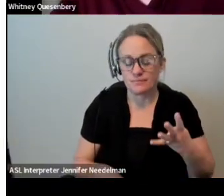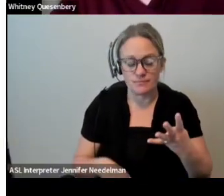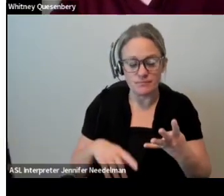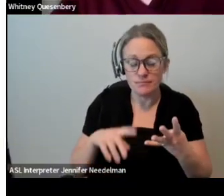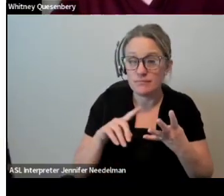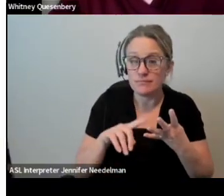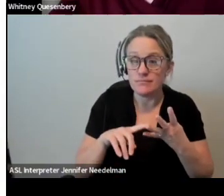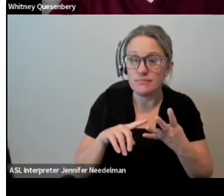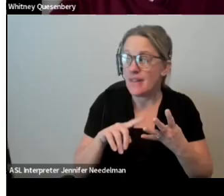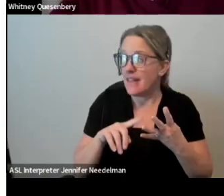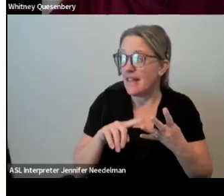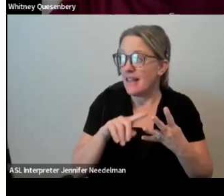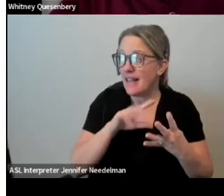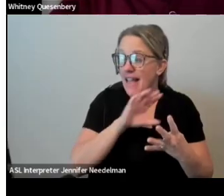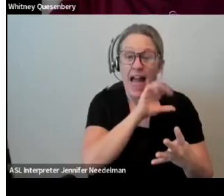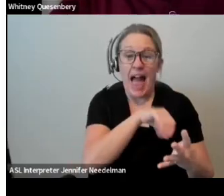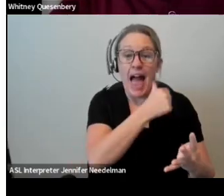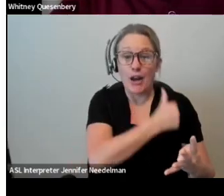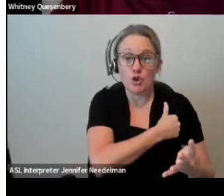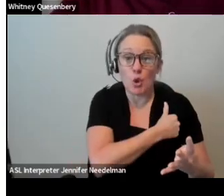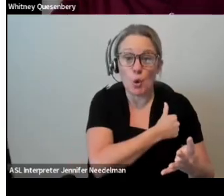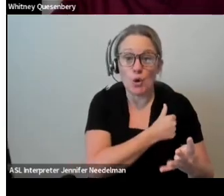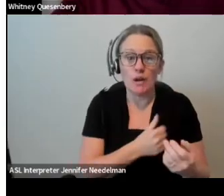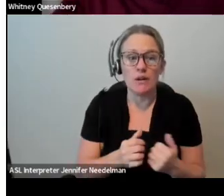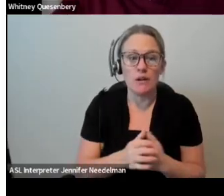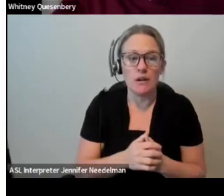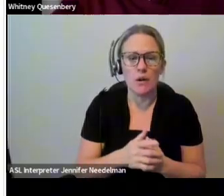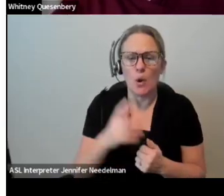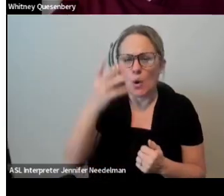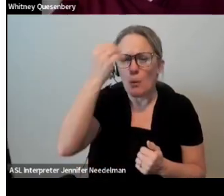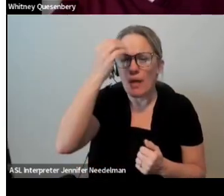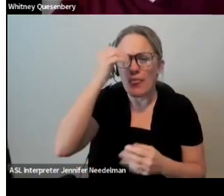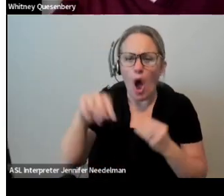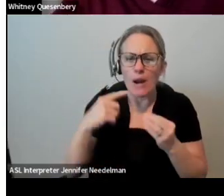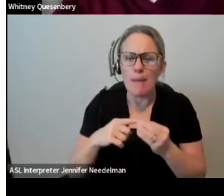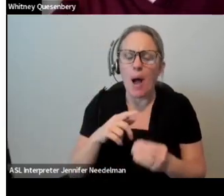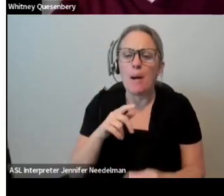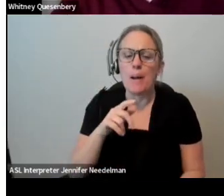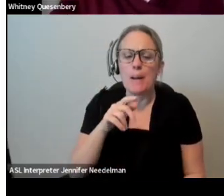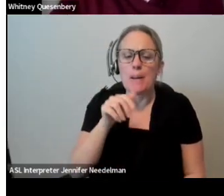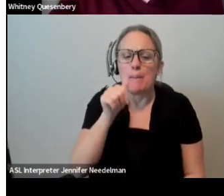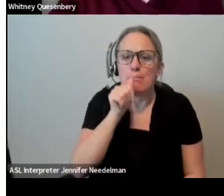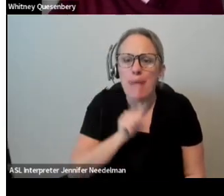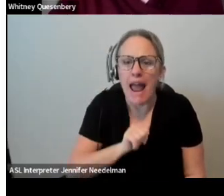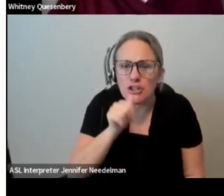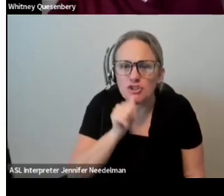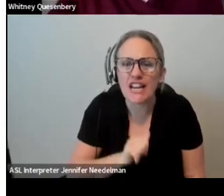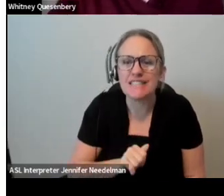And when we look at attitude, we thought about patience and impatience